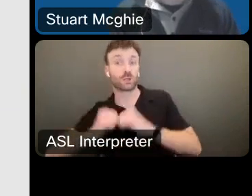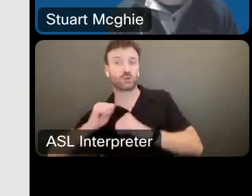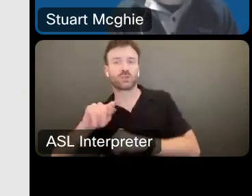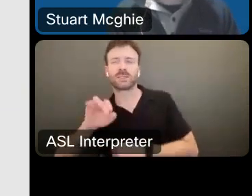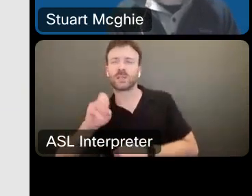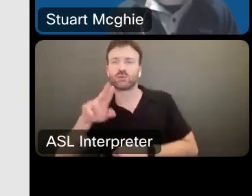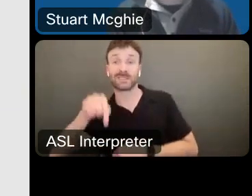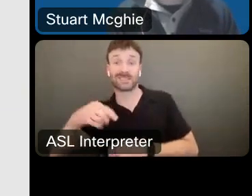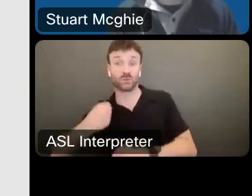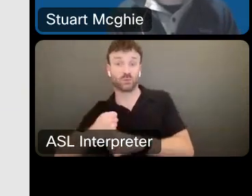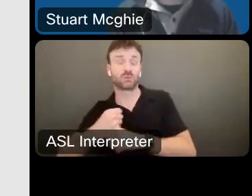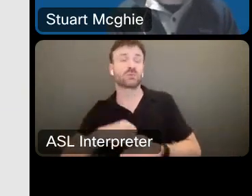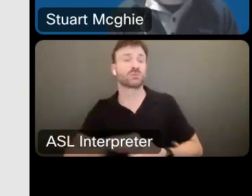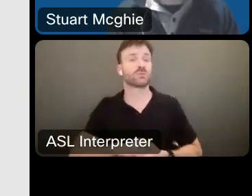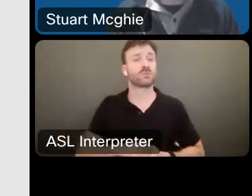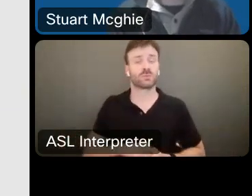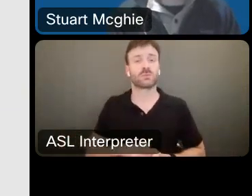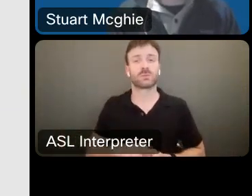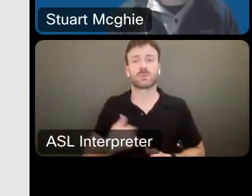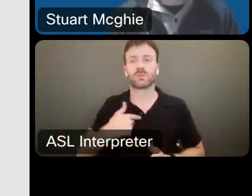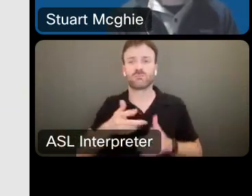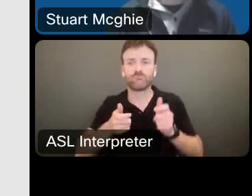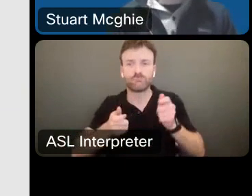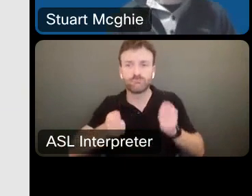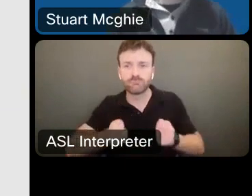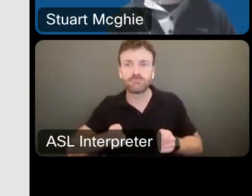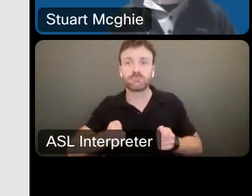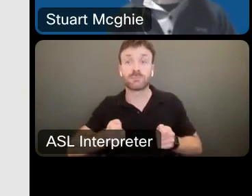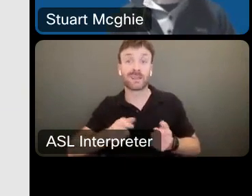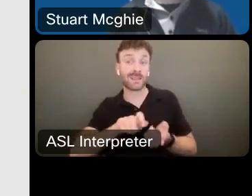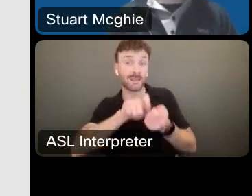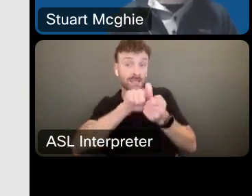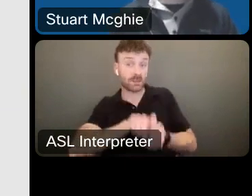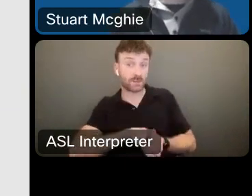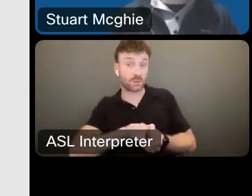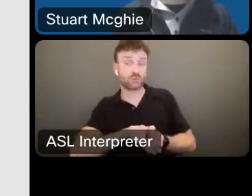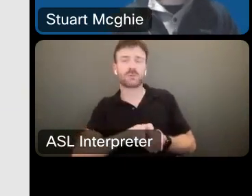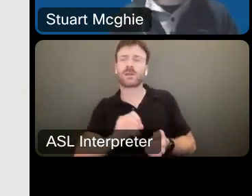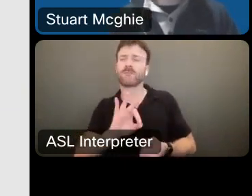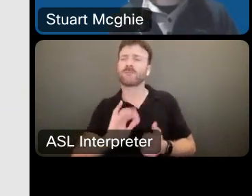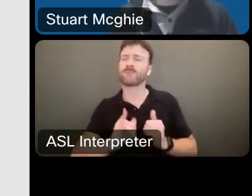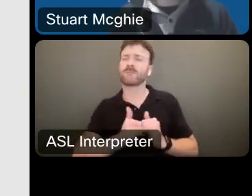We've made revisions to the specifications of how the maintenance of traffic is going